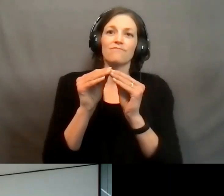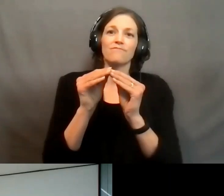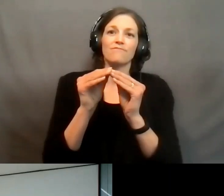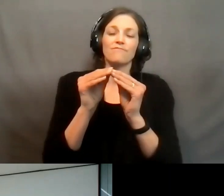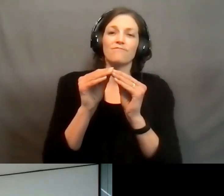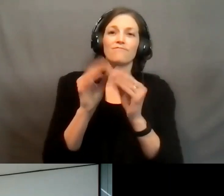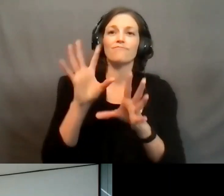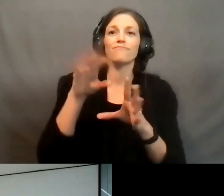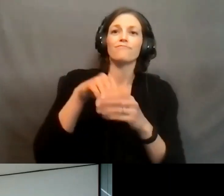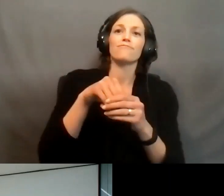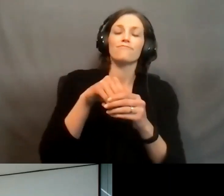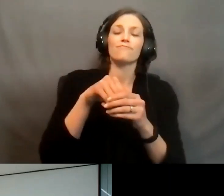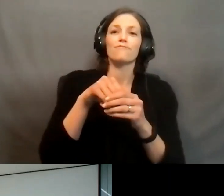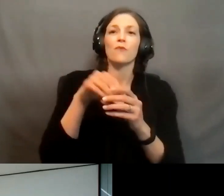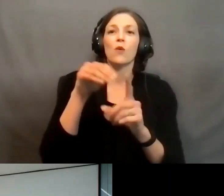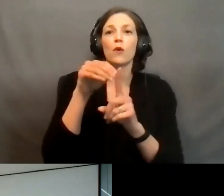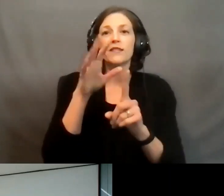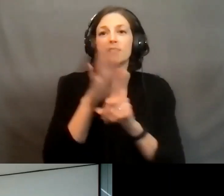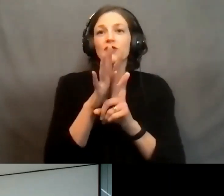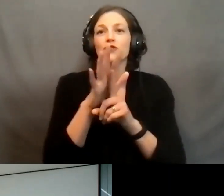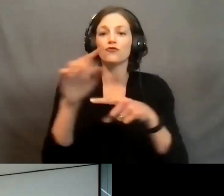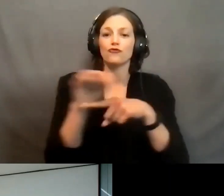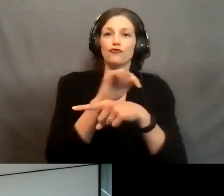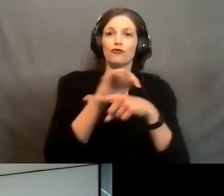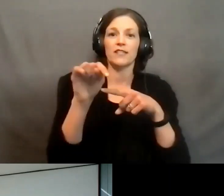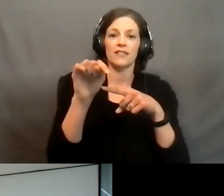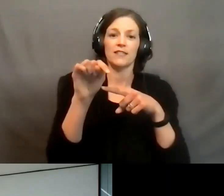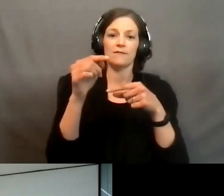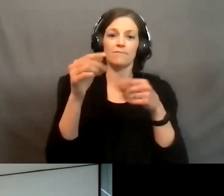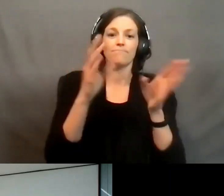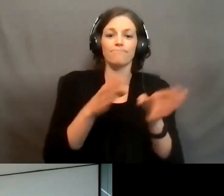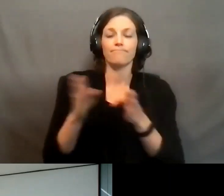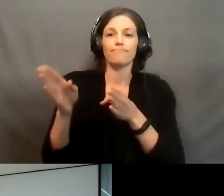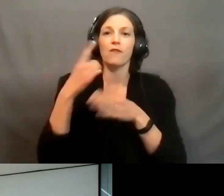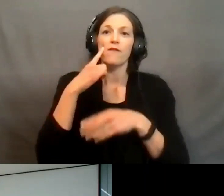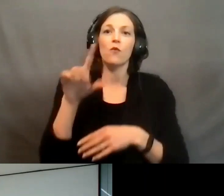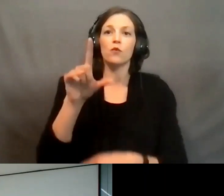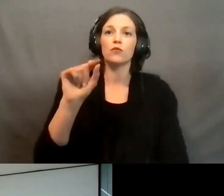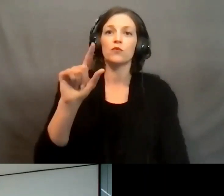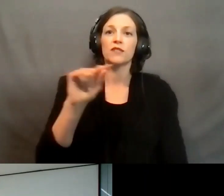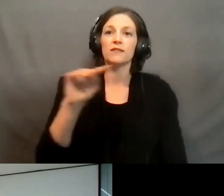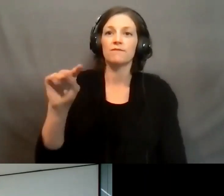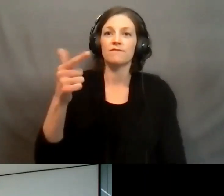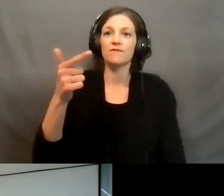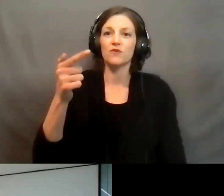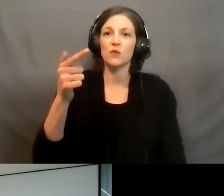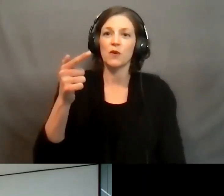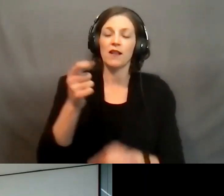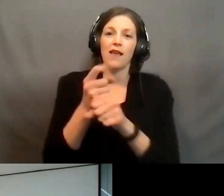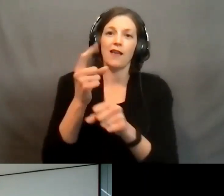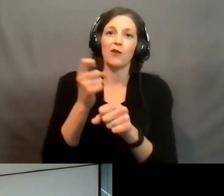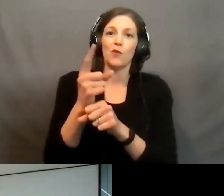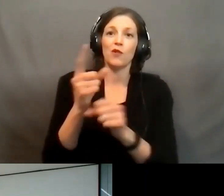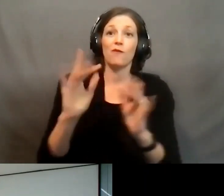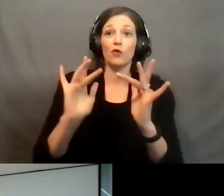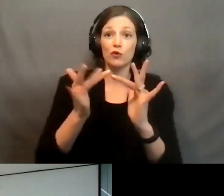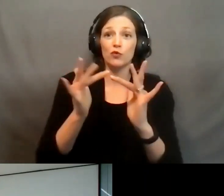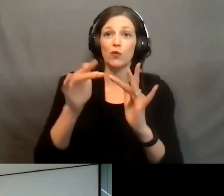sequence for the 2021 annual , virtual 12:04:14 AERA meeting.